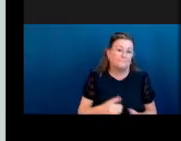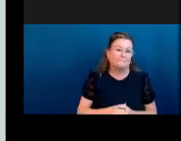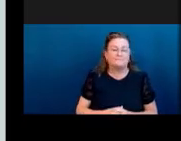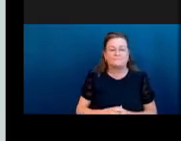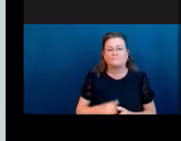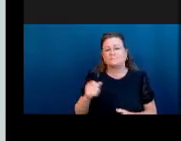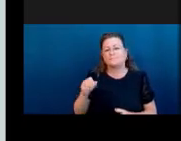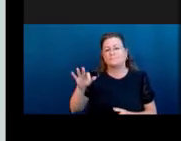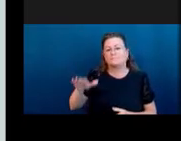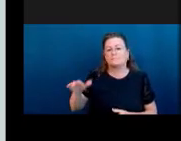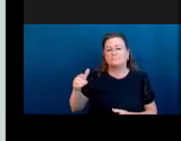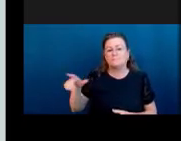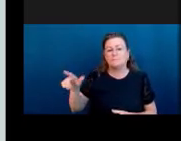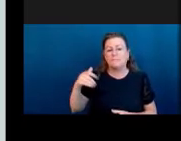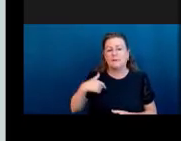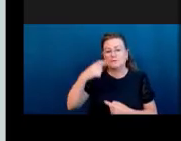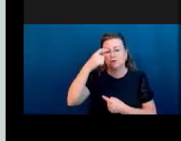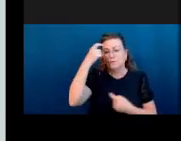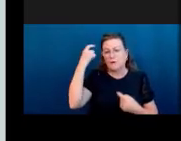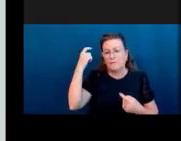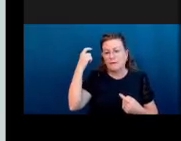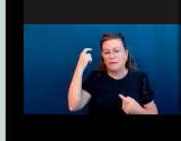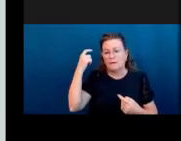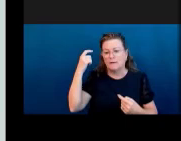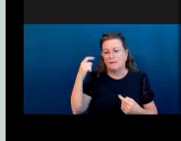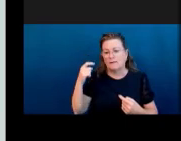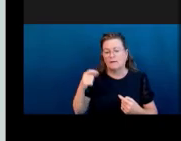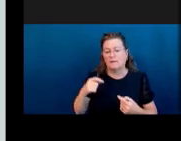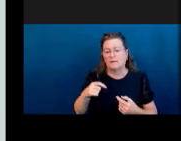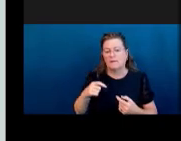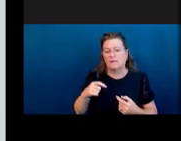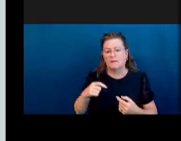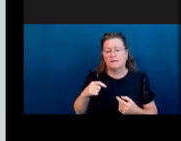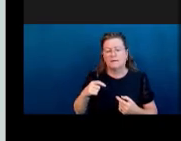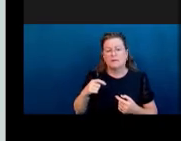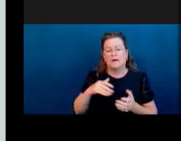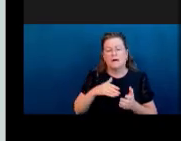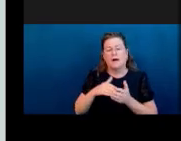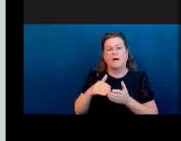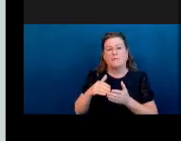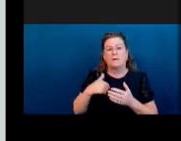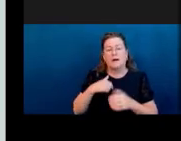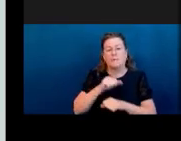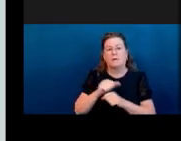child has trauma. A lot of the times, I work with parents that